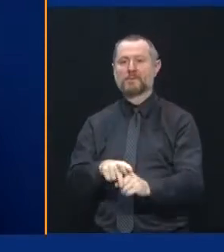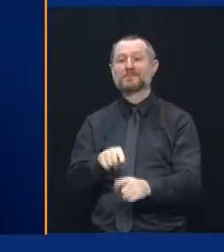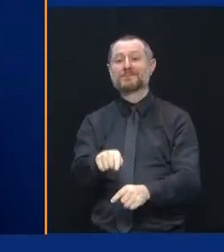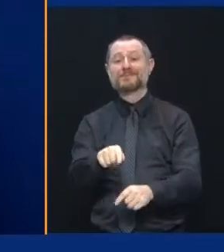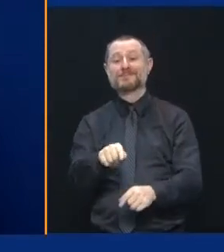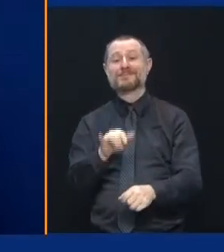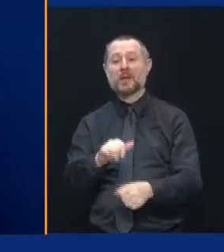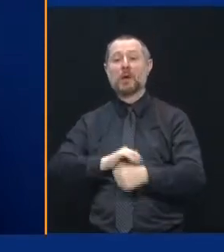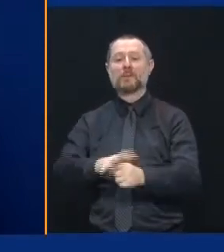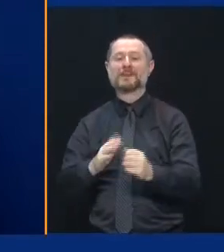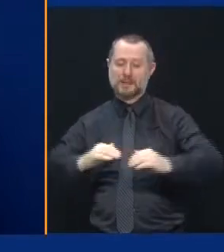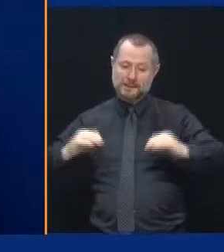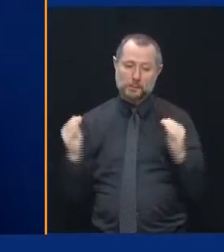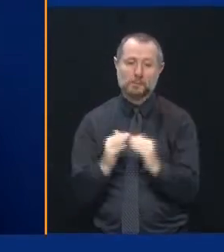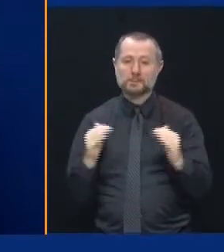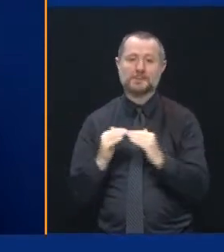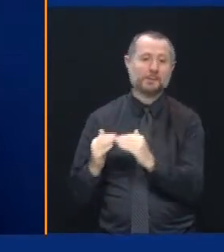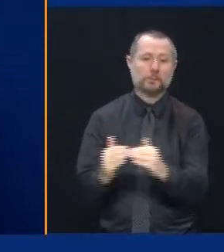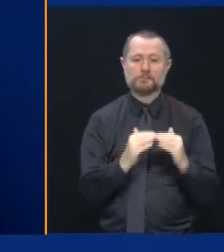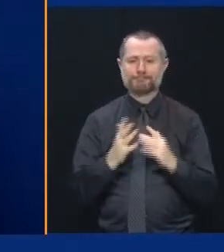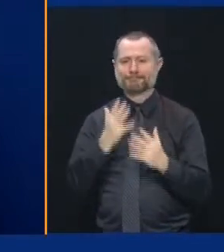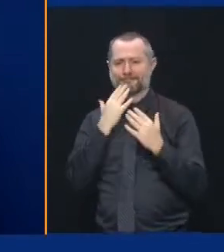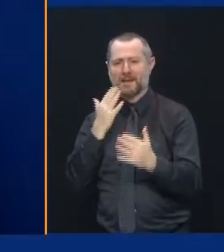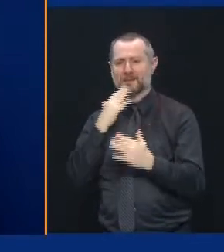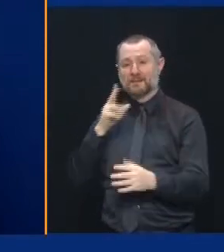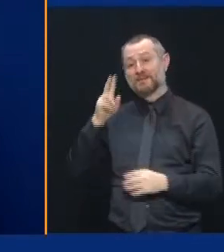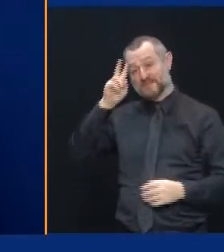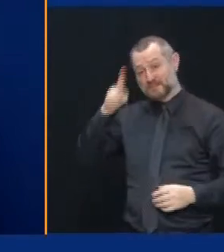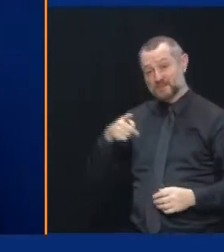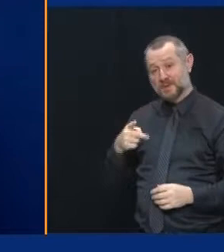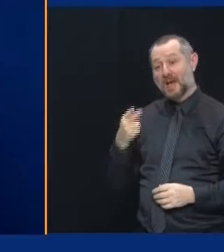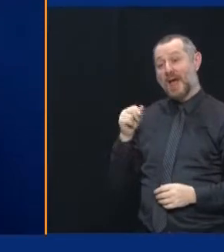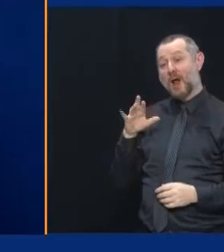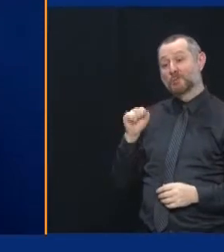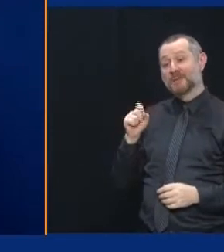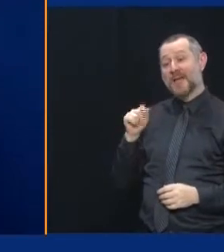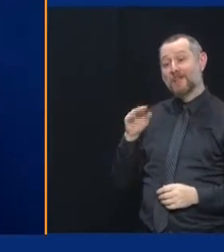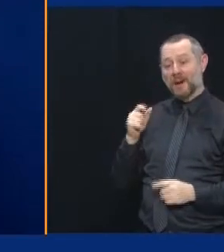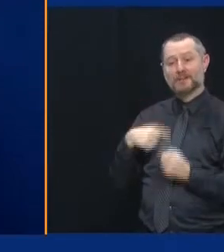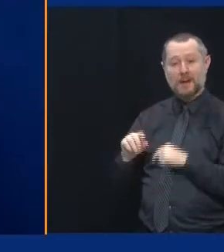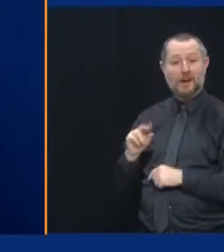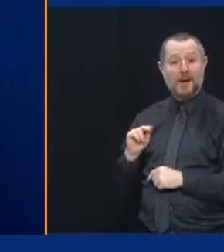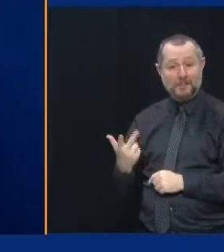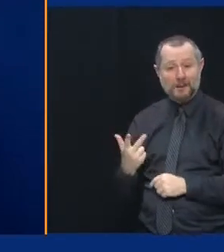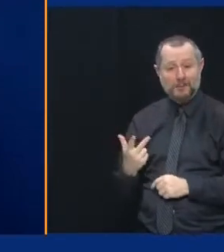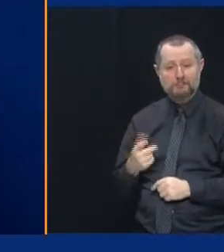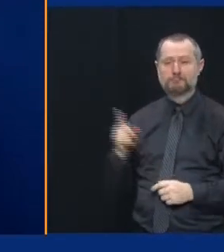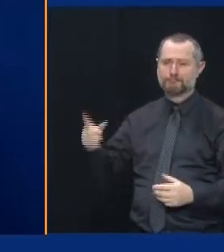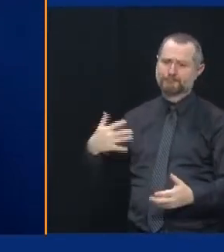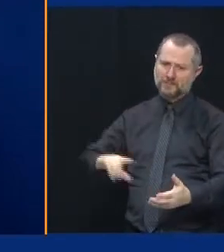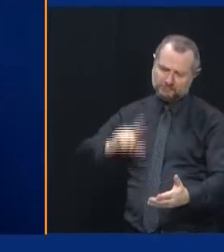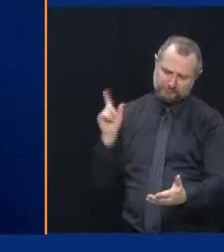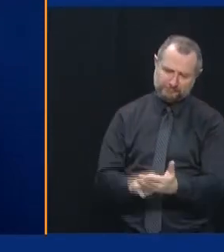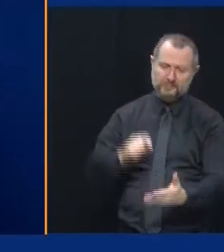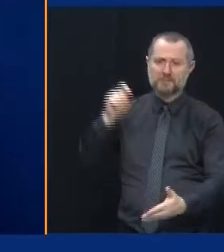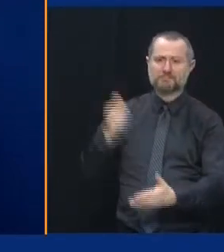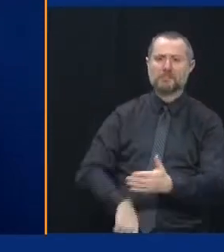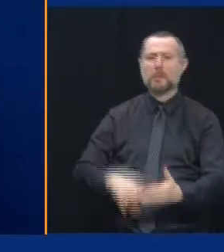SINCE THE BEGINNING THAT THEY ARE COMMITTED TO CENTERING ON EQUITY. WE'RE GRATEFUL VICE PRESIDENT